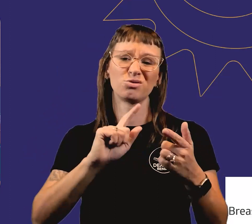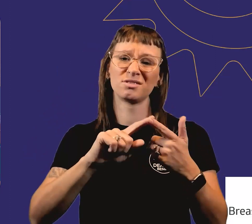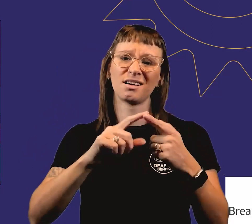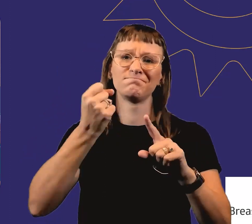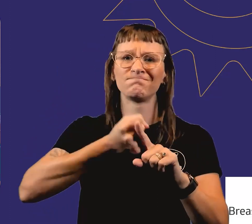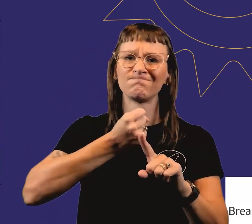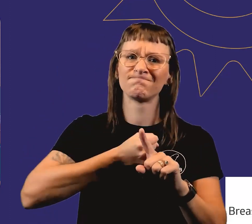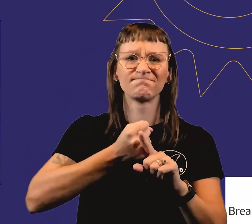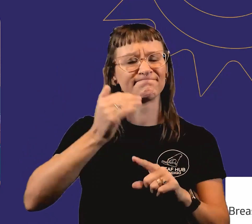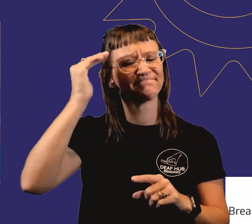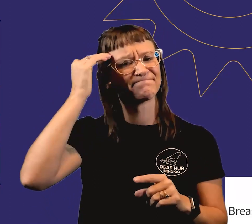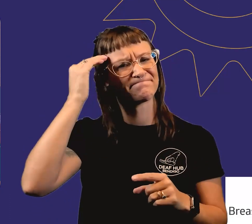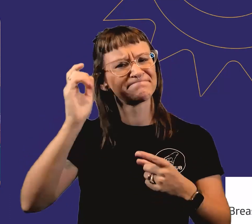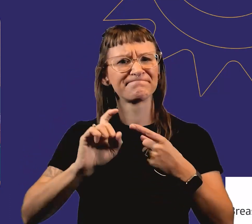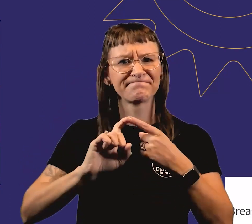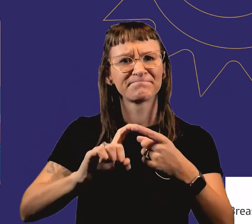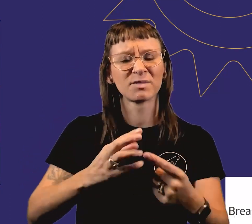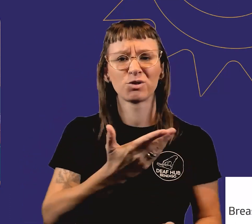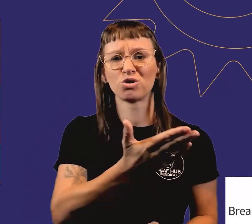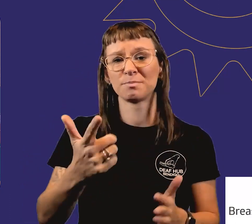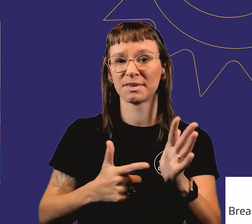We acknowledge the ongoing advocacy and resilience